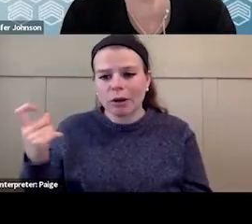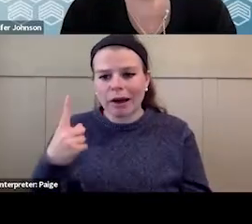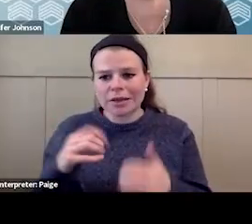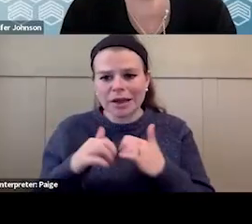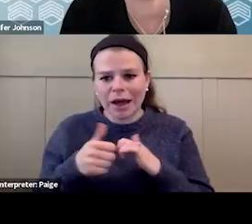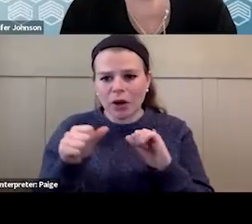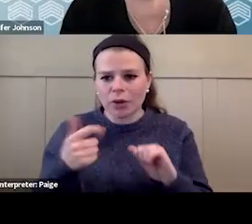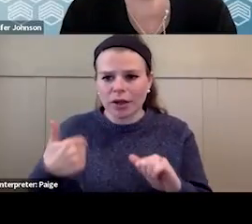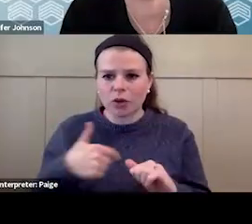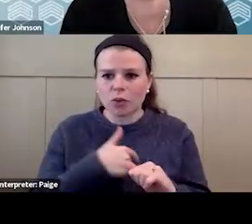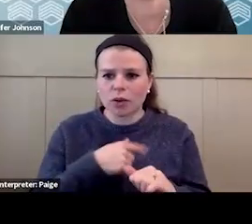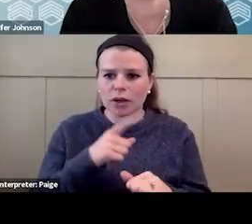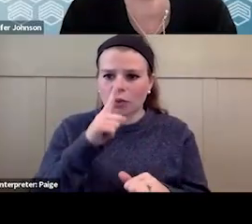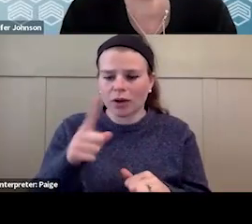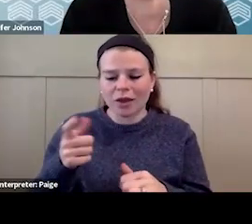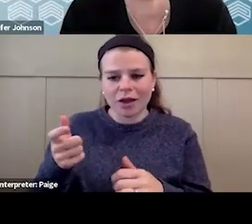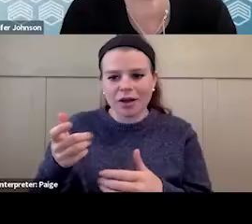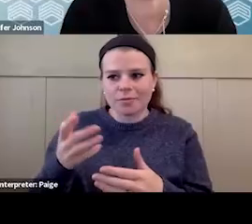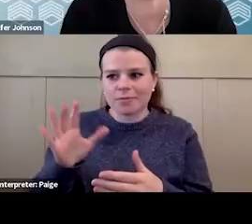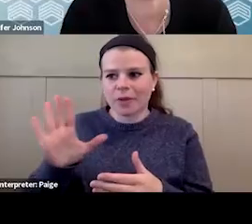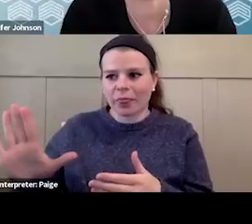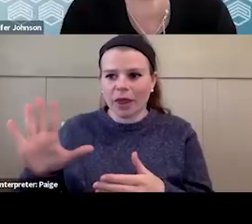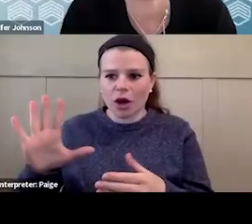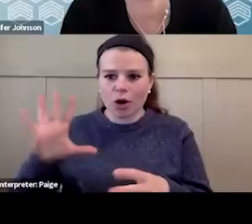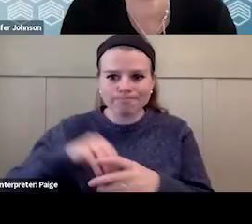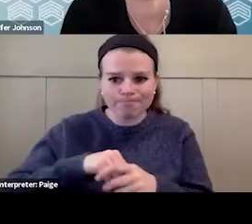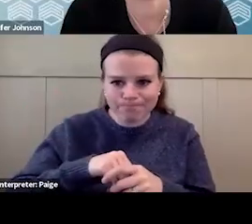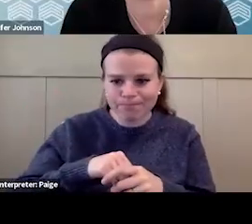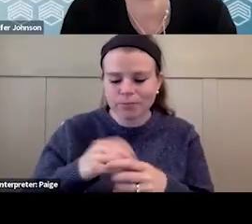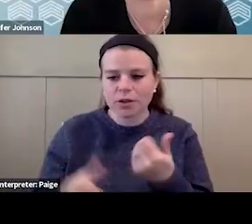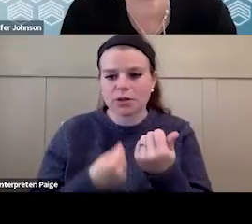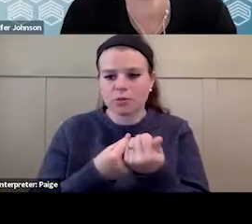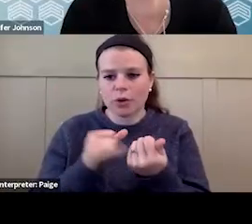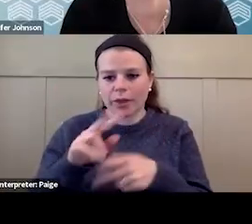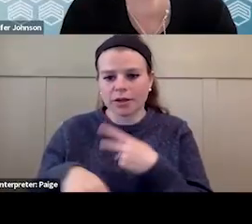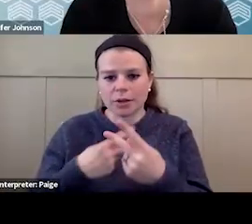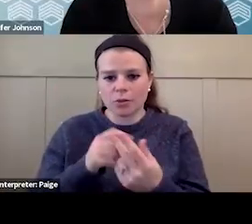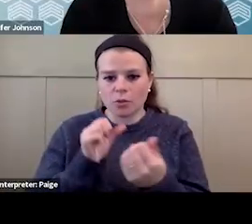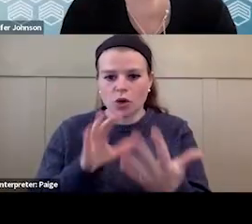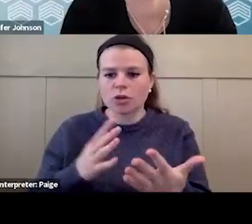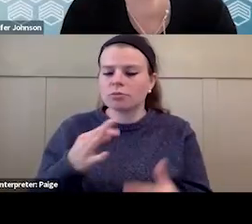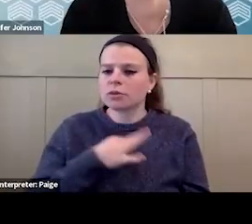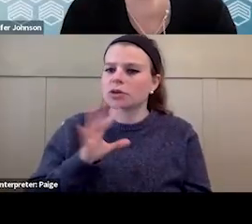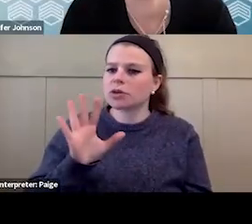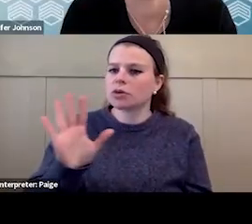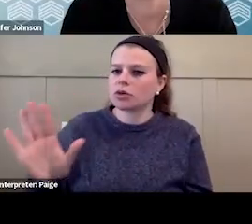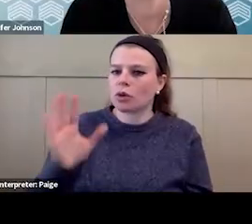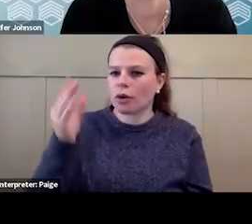create buy-in from those folks to support more of this type of approach? So what would be your thoughts? Um, Judge Hirsch, we'll start with you.